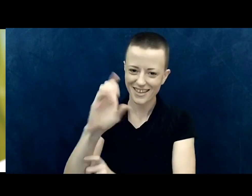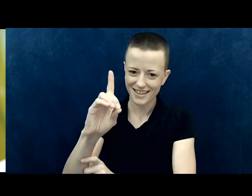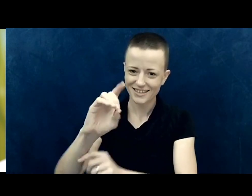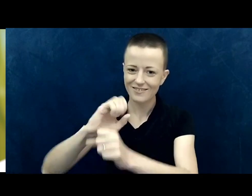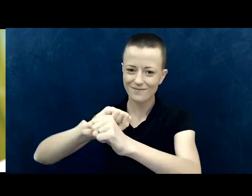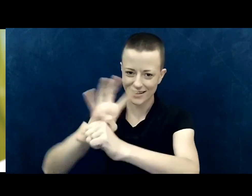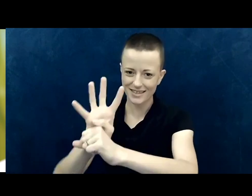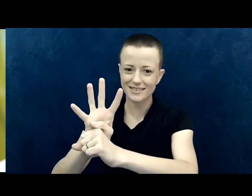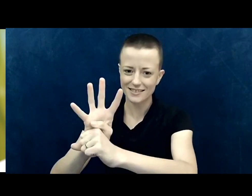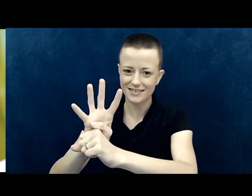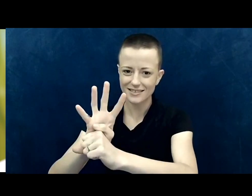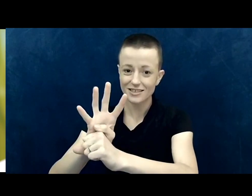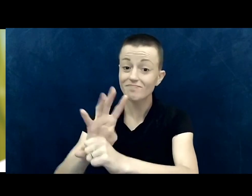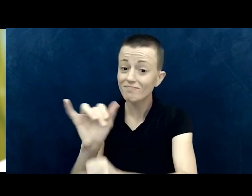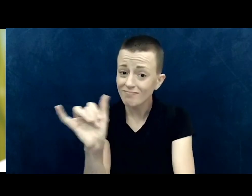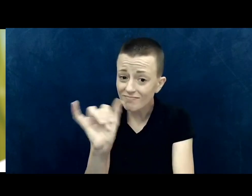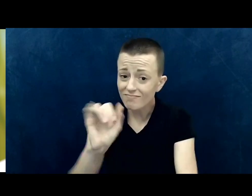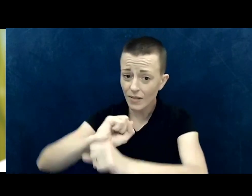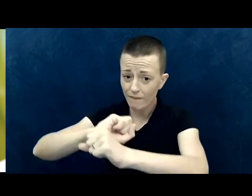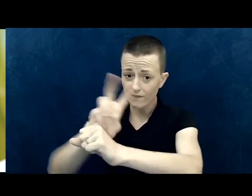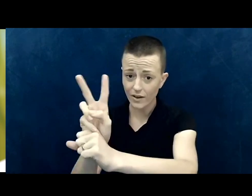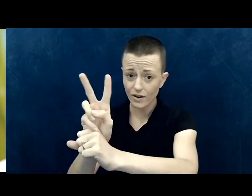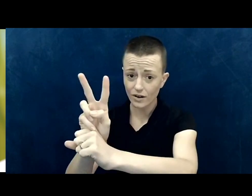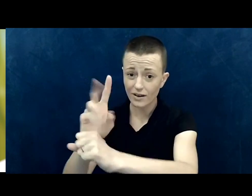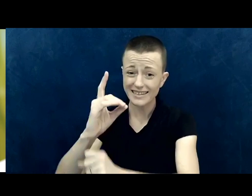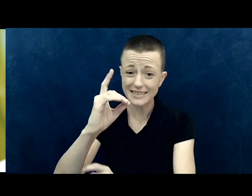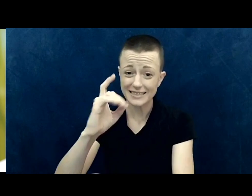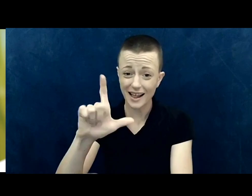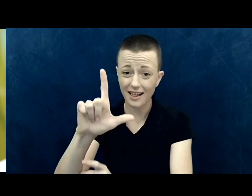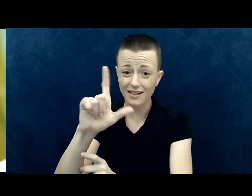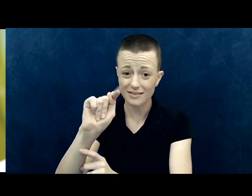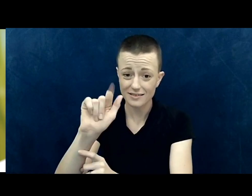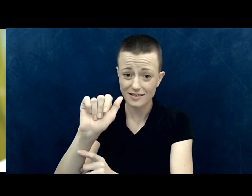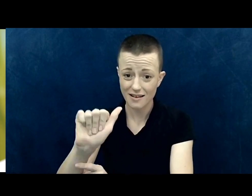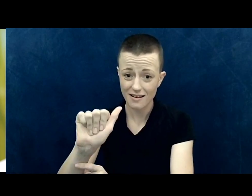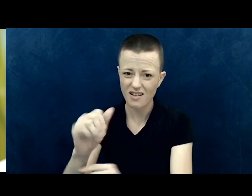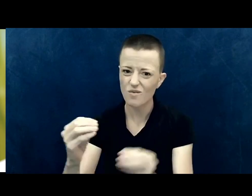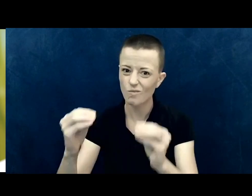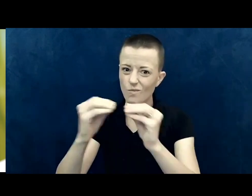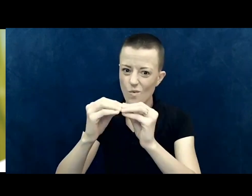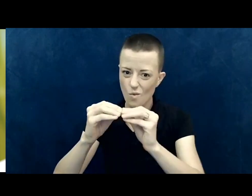including the new Delta variant, which is much more transmissible and more harmful.